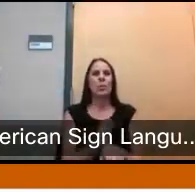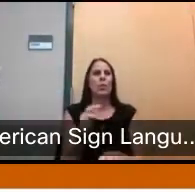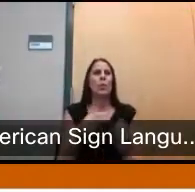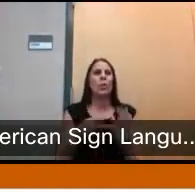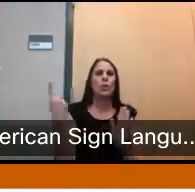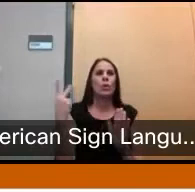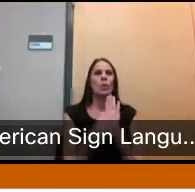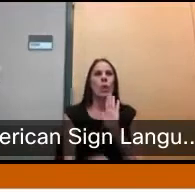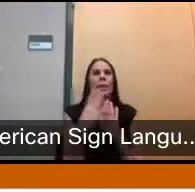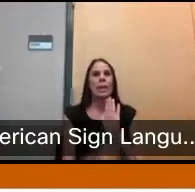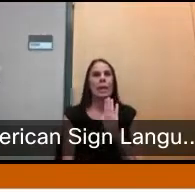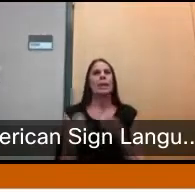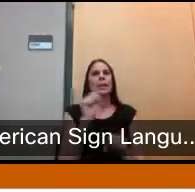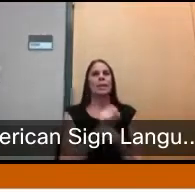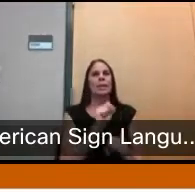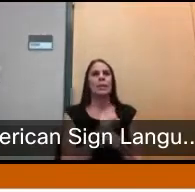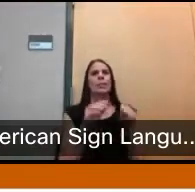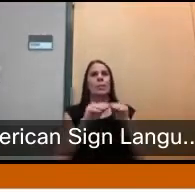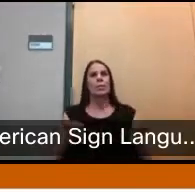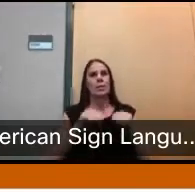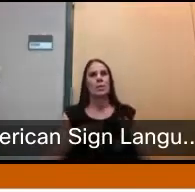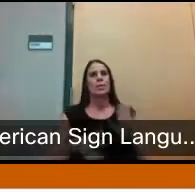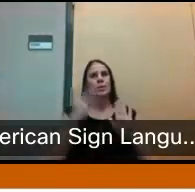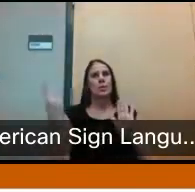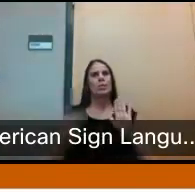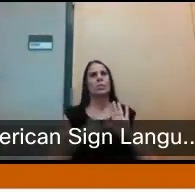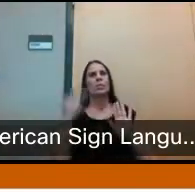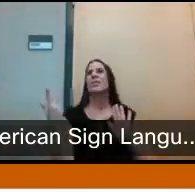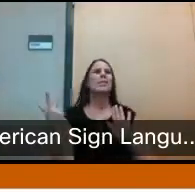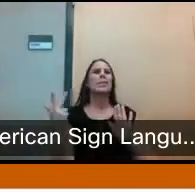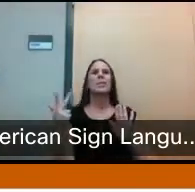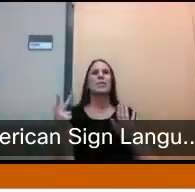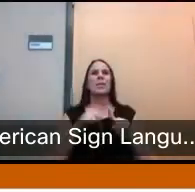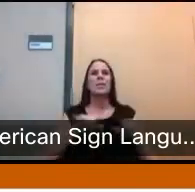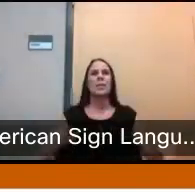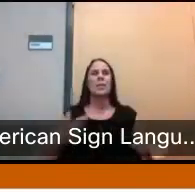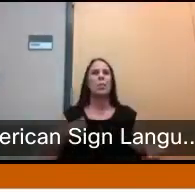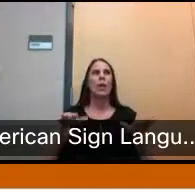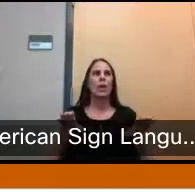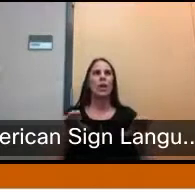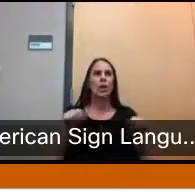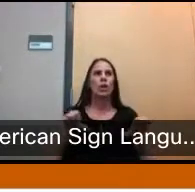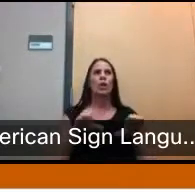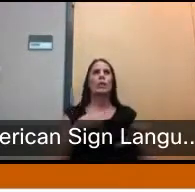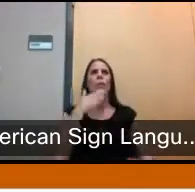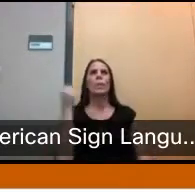of these things over and over and over and over again all in parallel. Like, we could've done it better and we could help the best 1 spread.